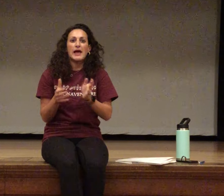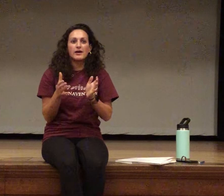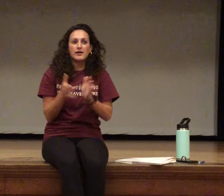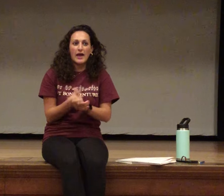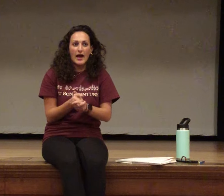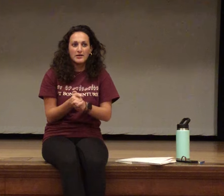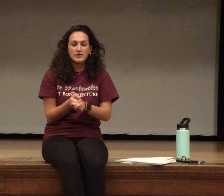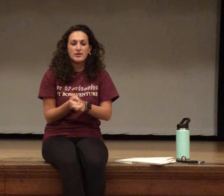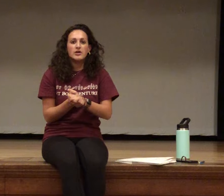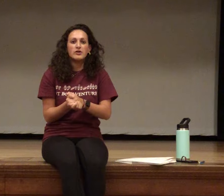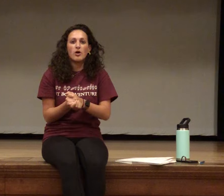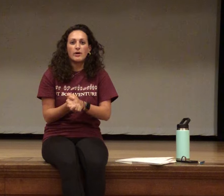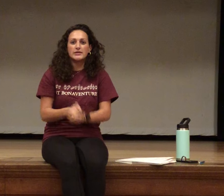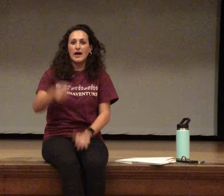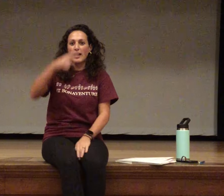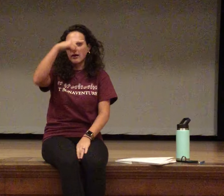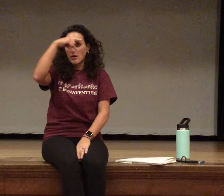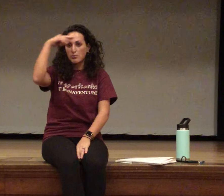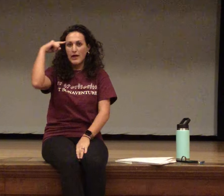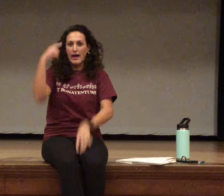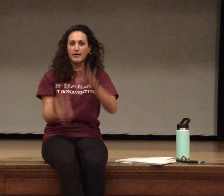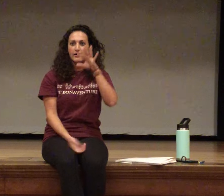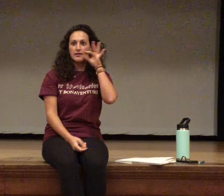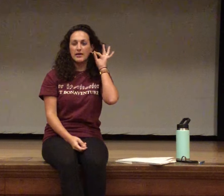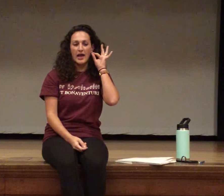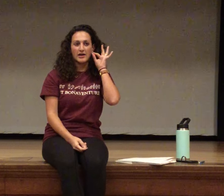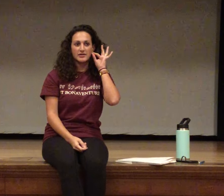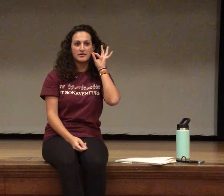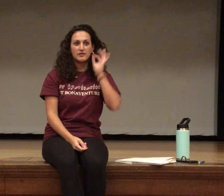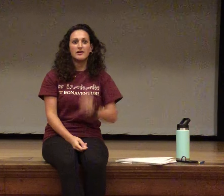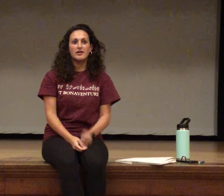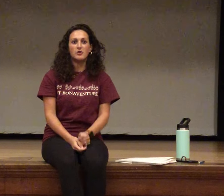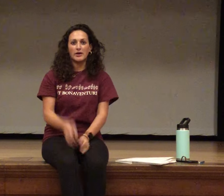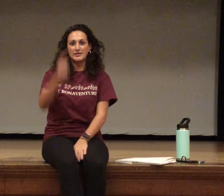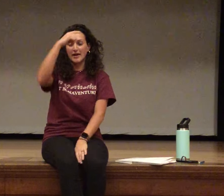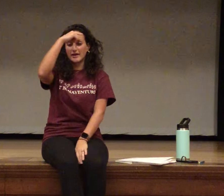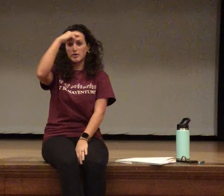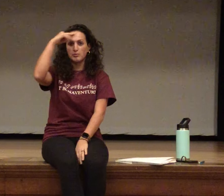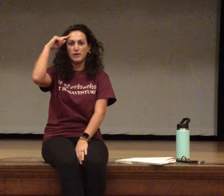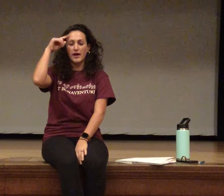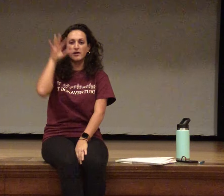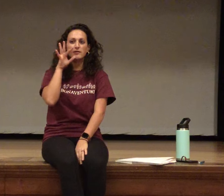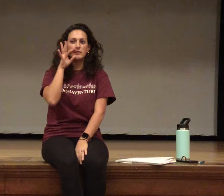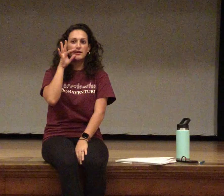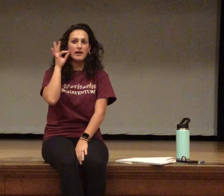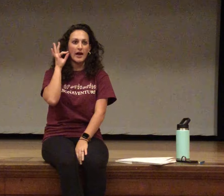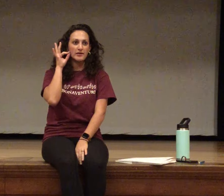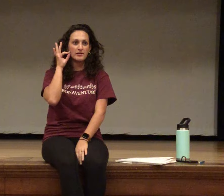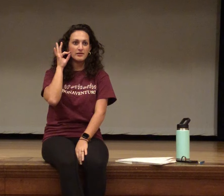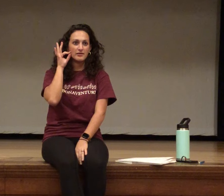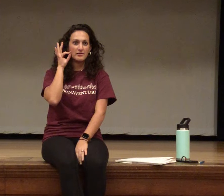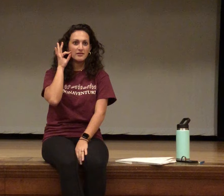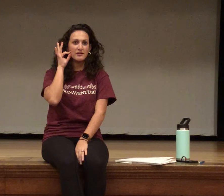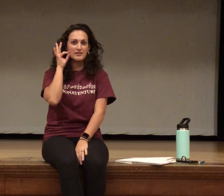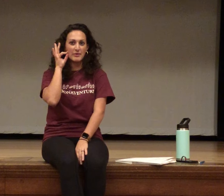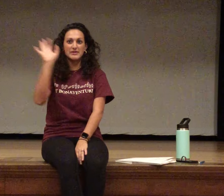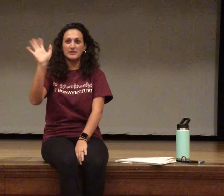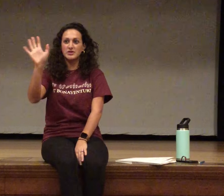Black Cat you don't want to sign black cat you want to sign black cat does that make